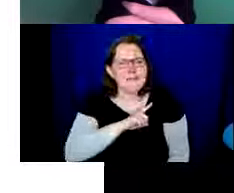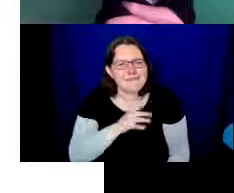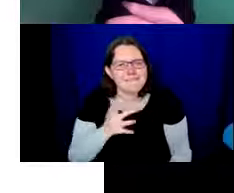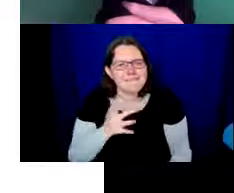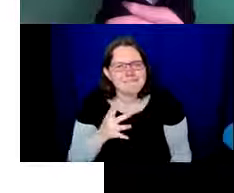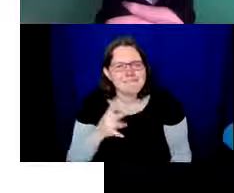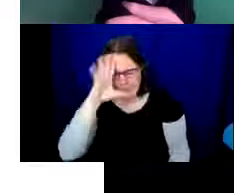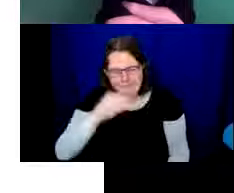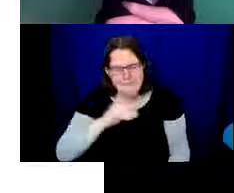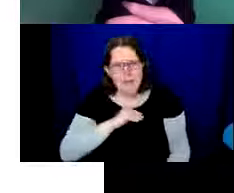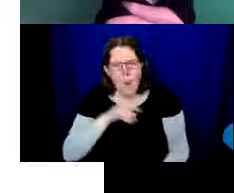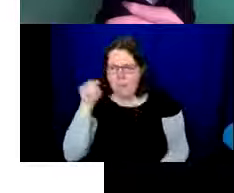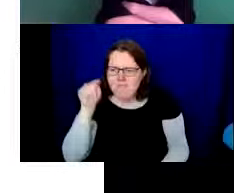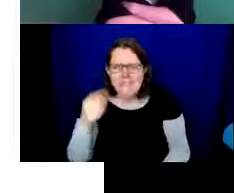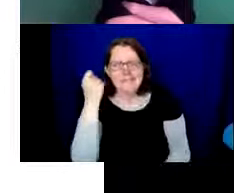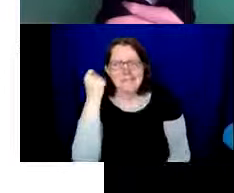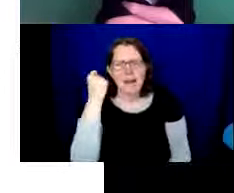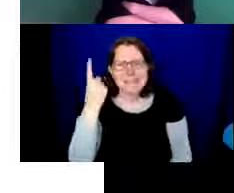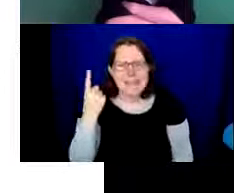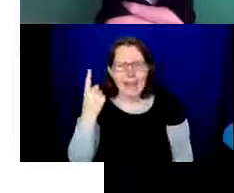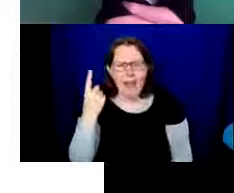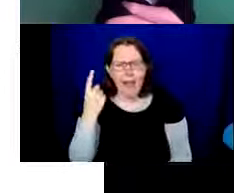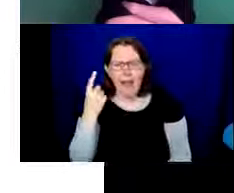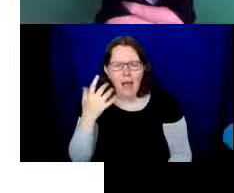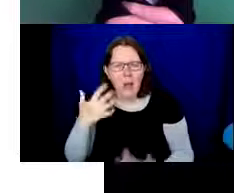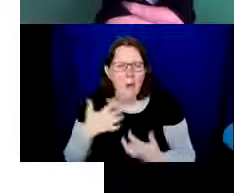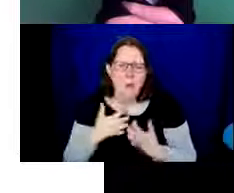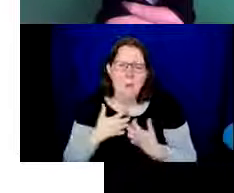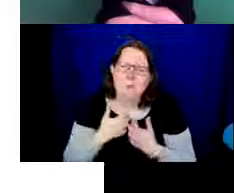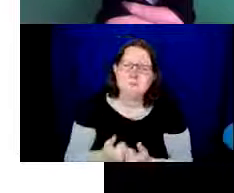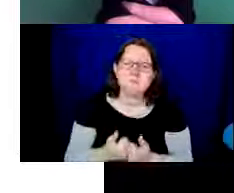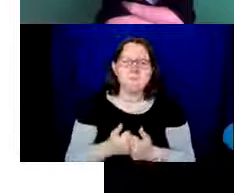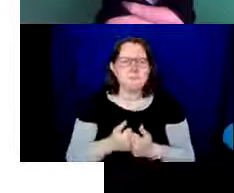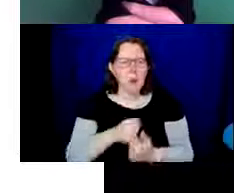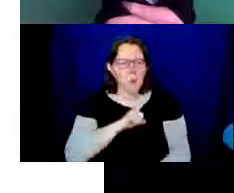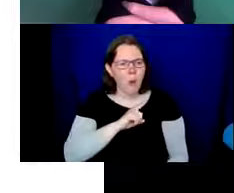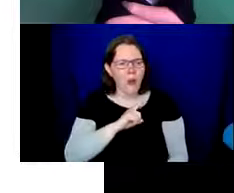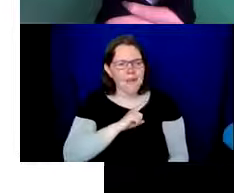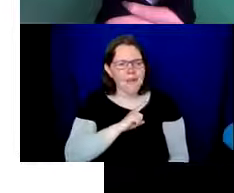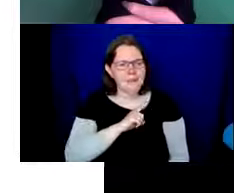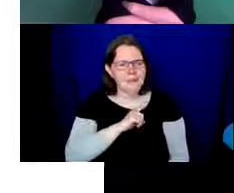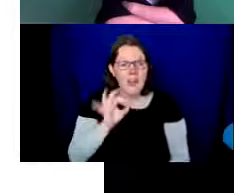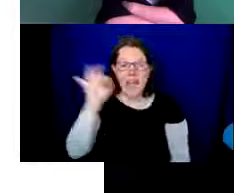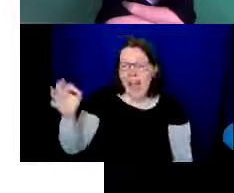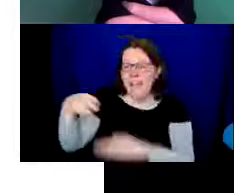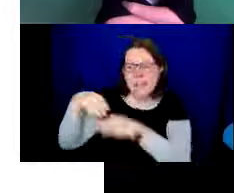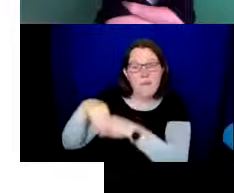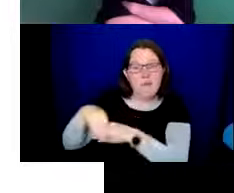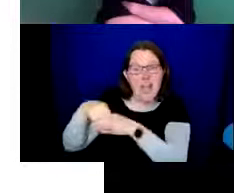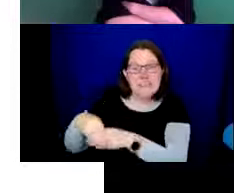with a friend for feedback it's always good to let people see it and just get their honest feedback